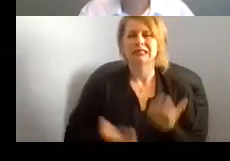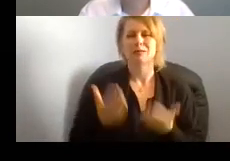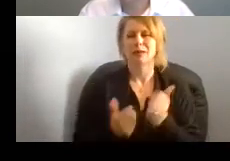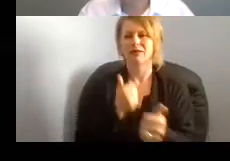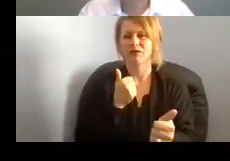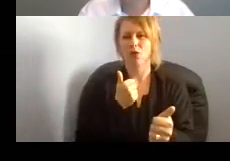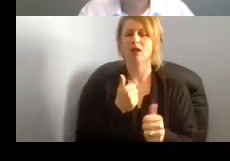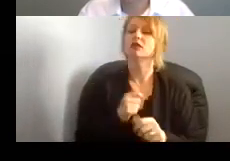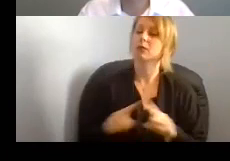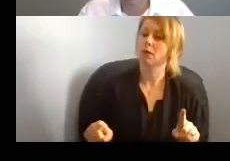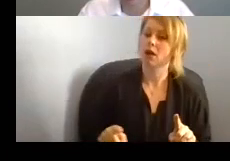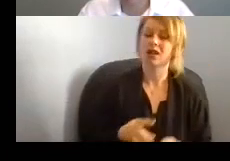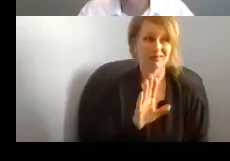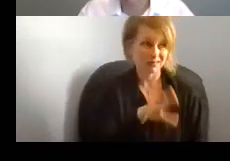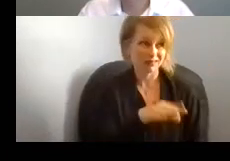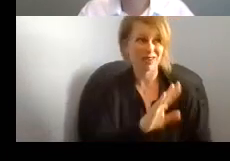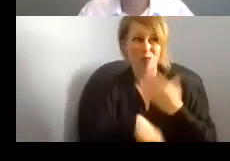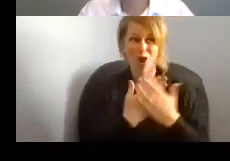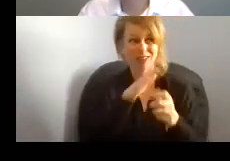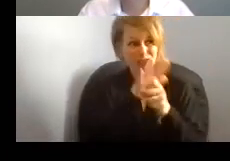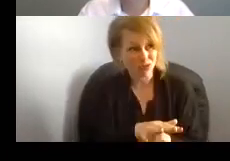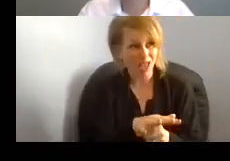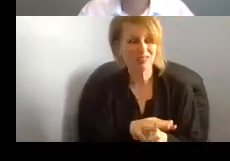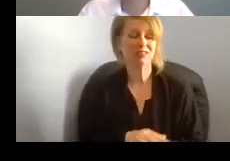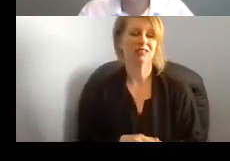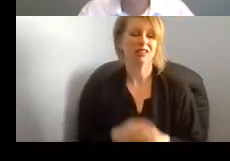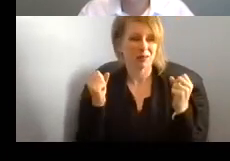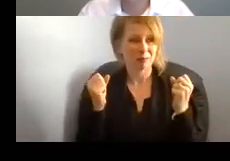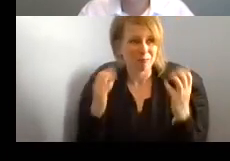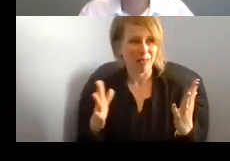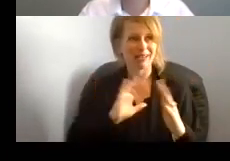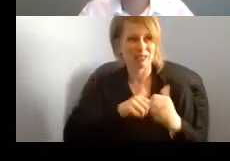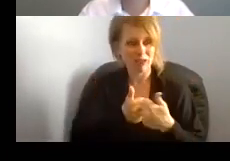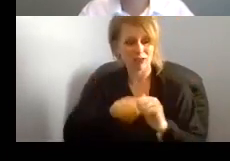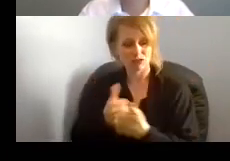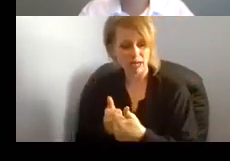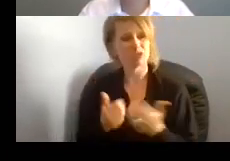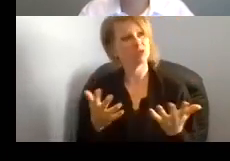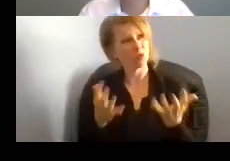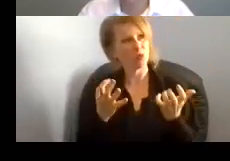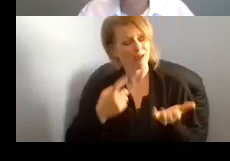But to say that we’re all stressed, and there’s many things that have been challenges for us, and we want to talk about how we’re here to help